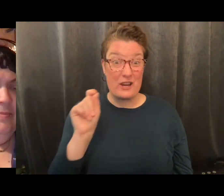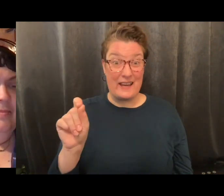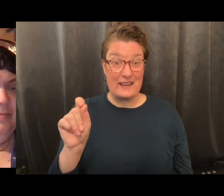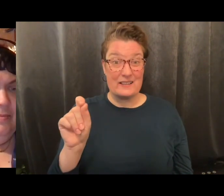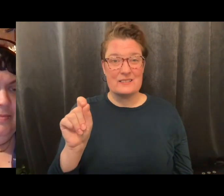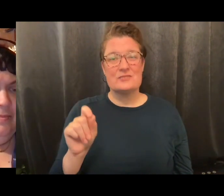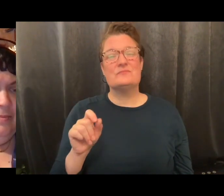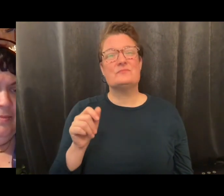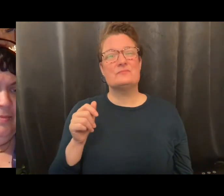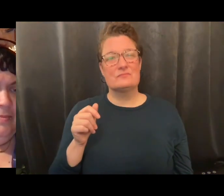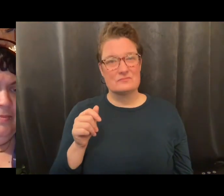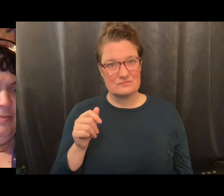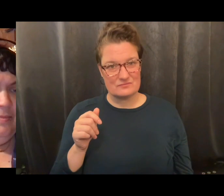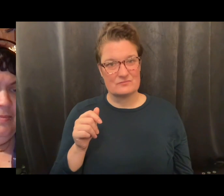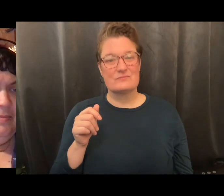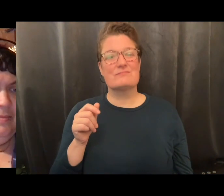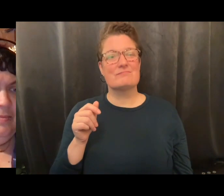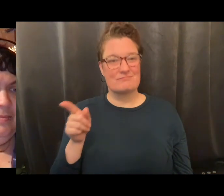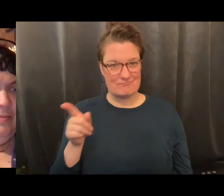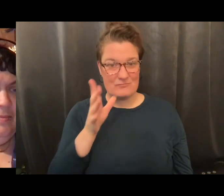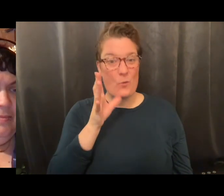could read and led women in prayer.